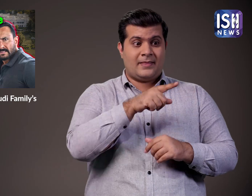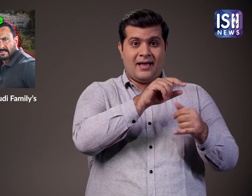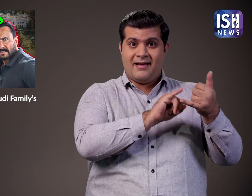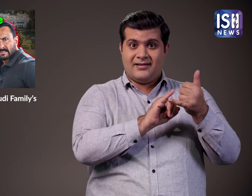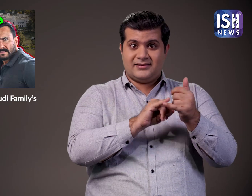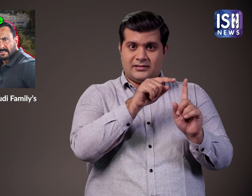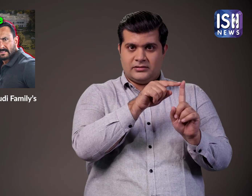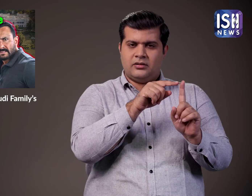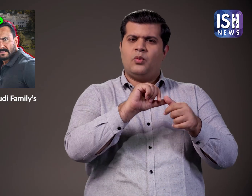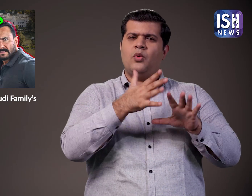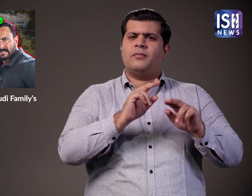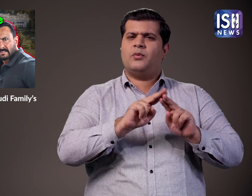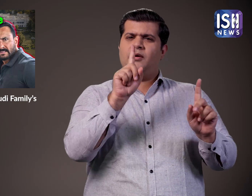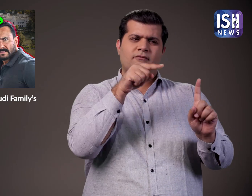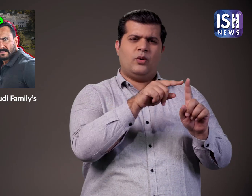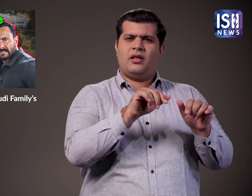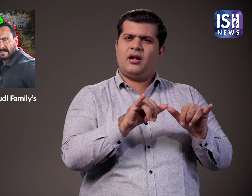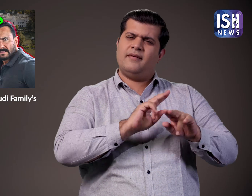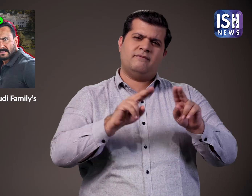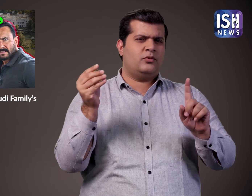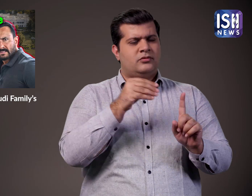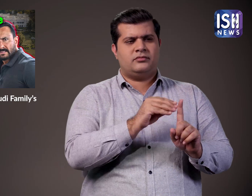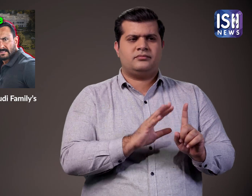Sajida automatically became the legal heir to the properties.